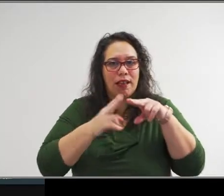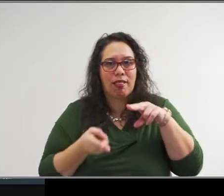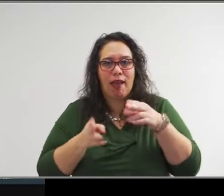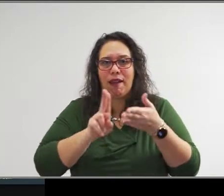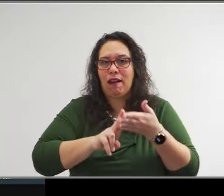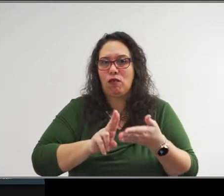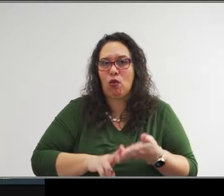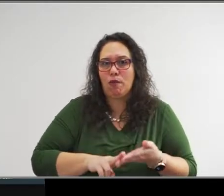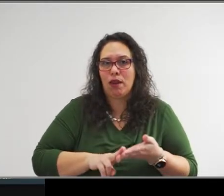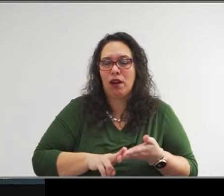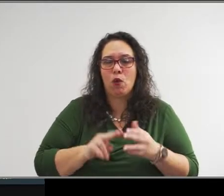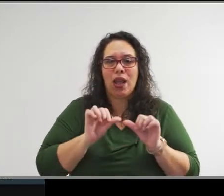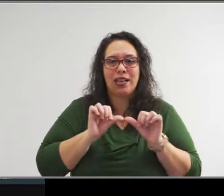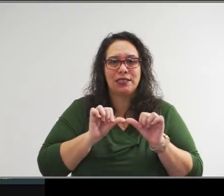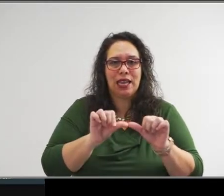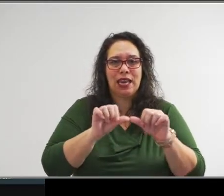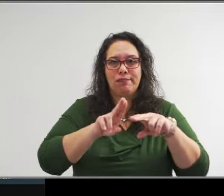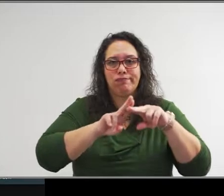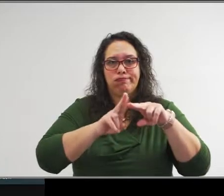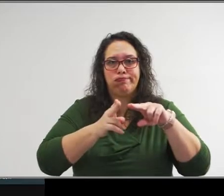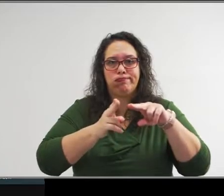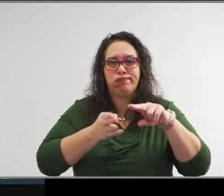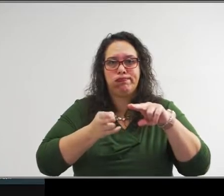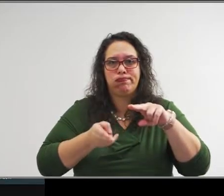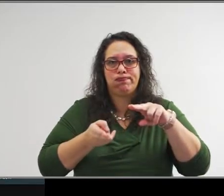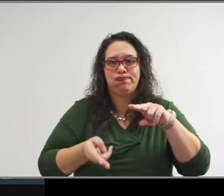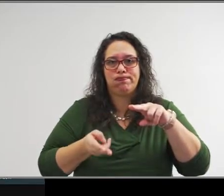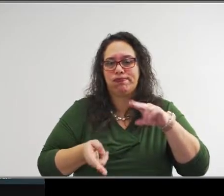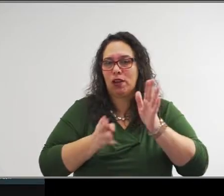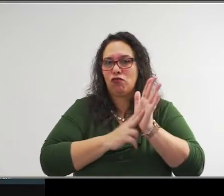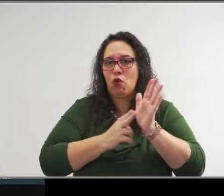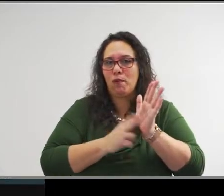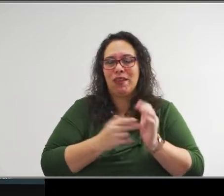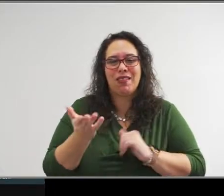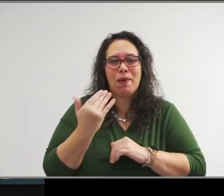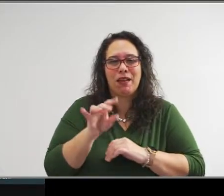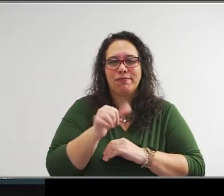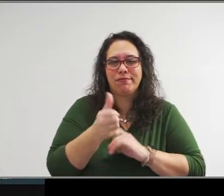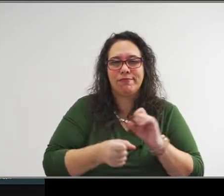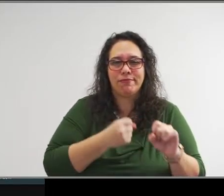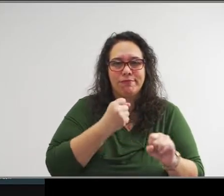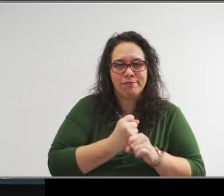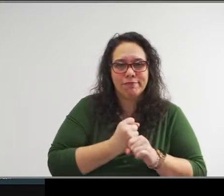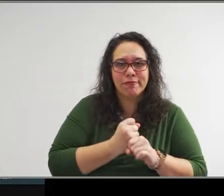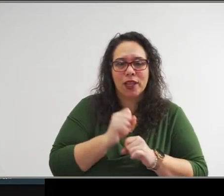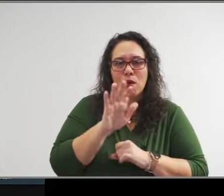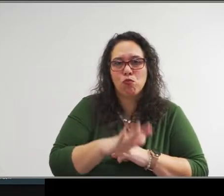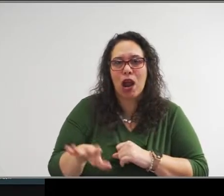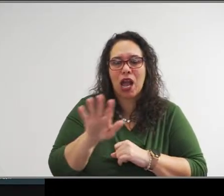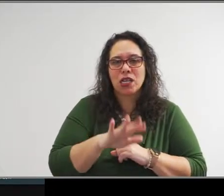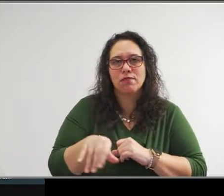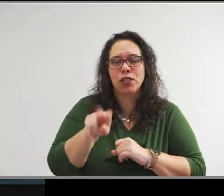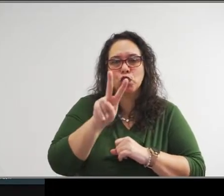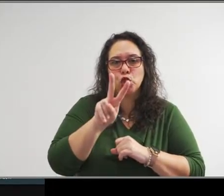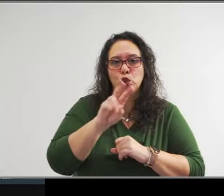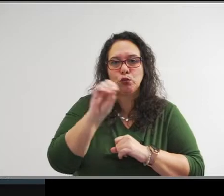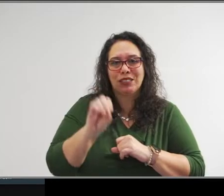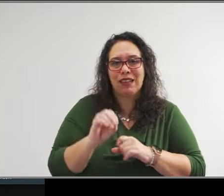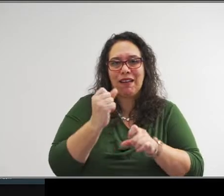We've had a steady much downward over the past decade of enrollment of approximately 2% annually,